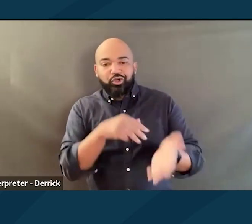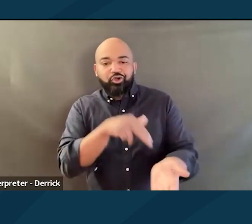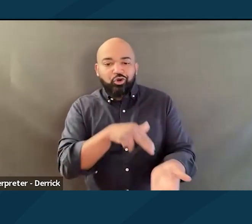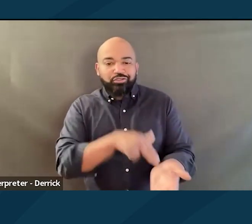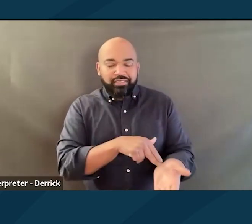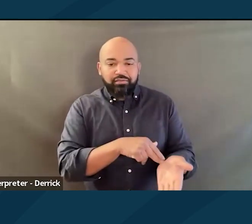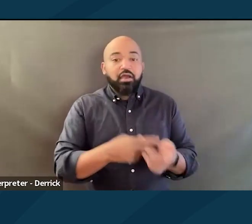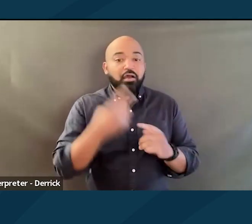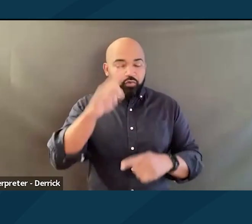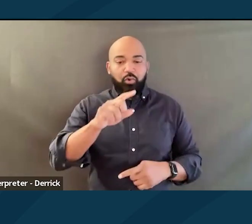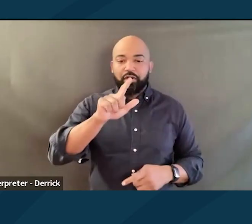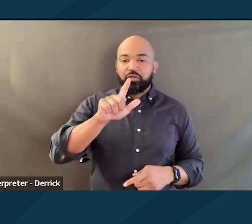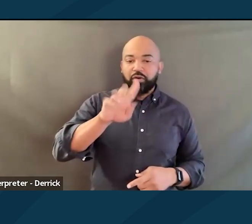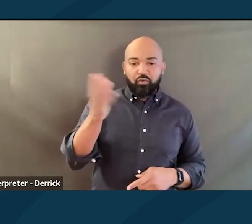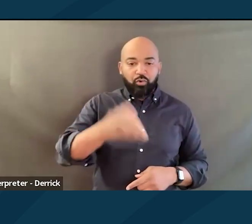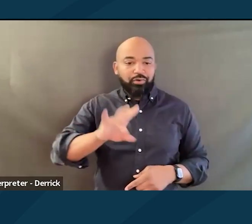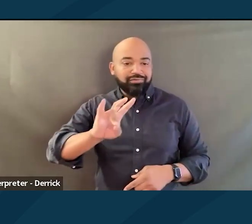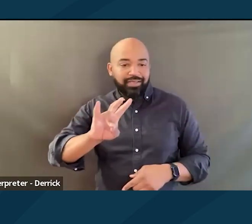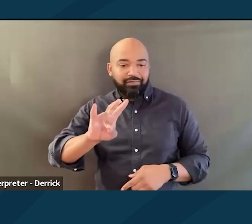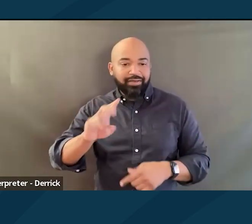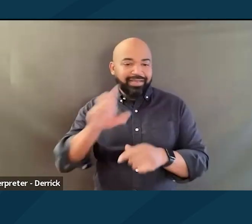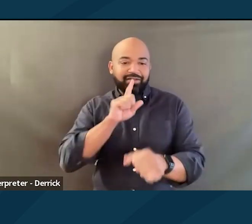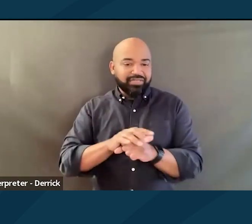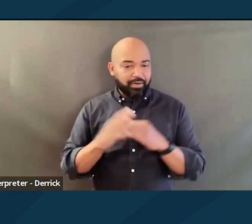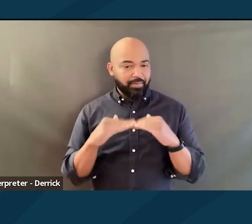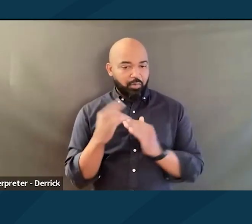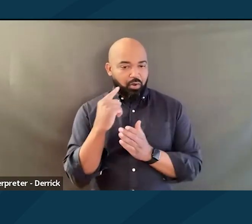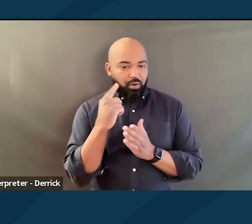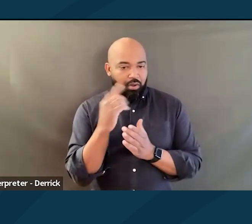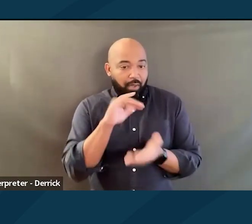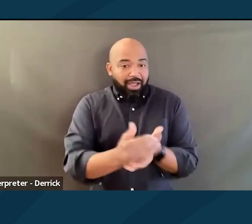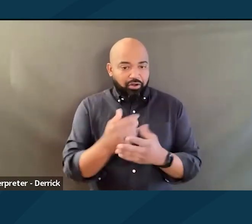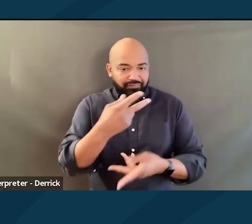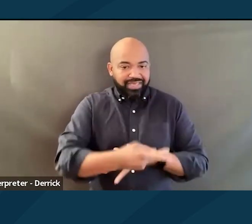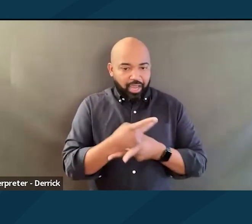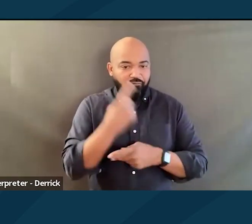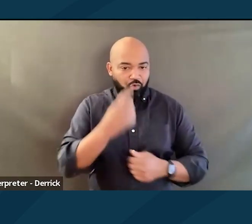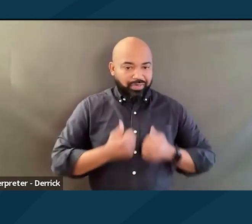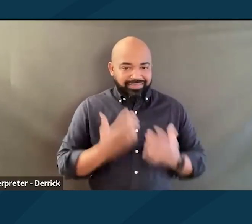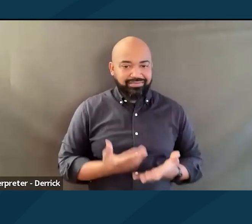The Administration has also targeted the long‑term care omnibusman program